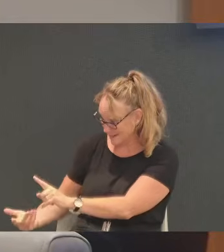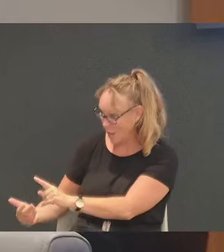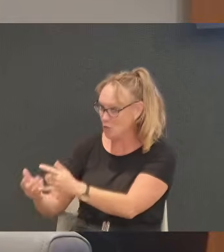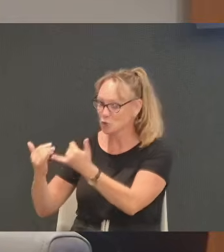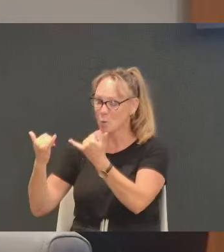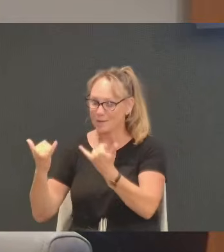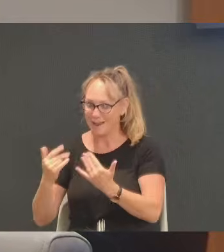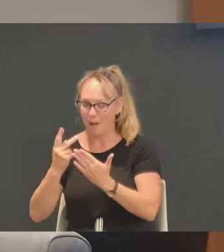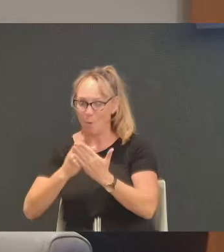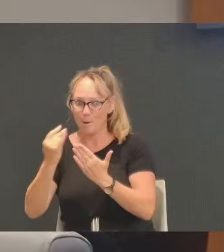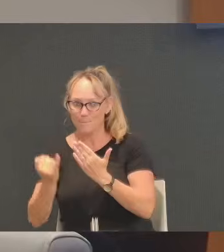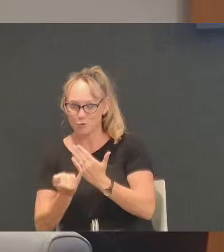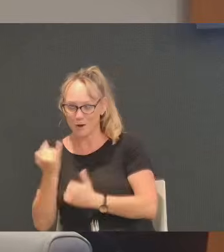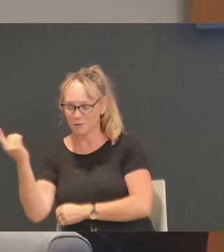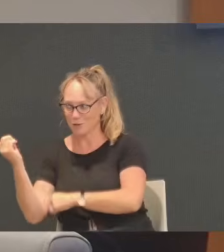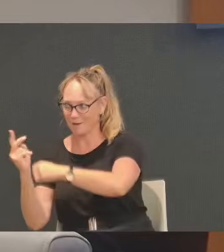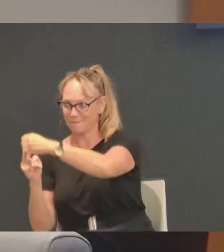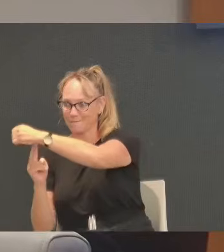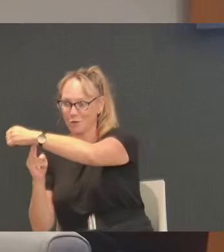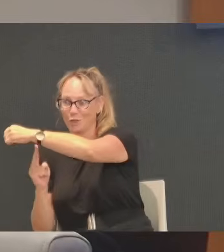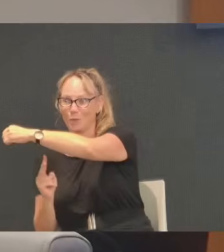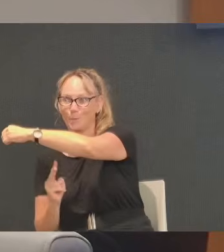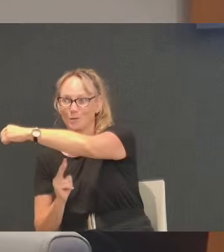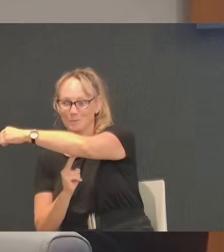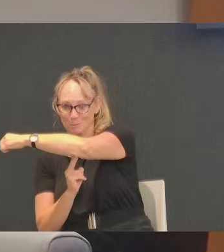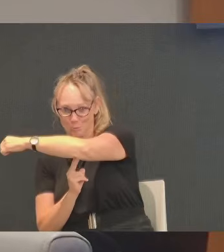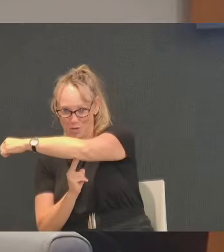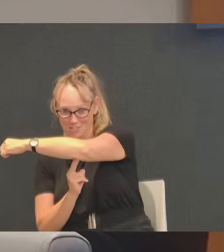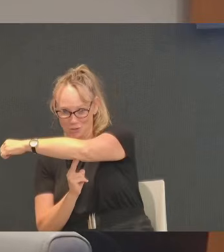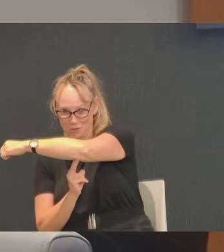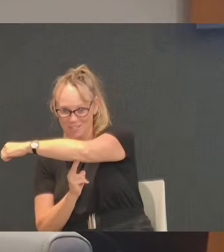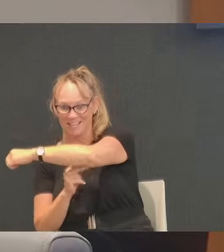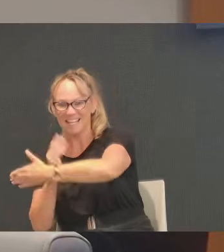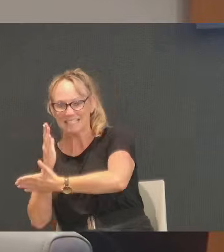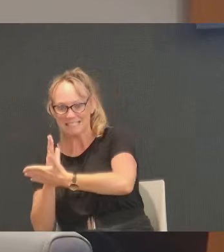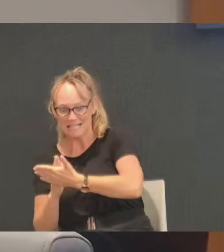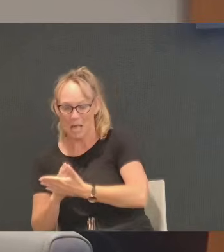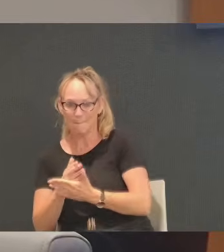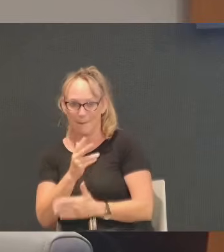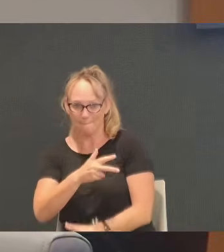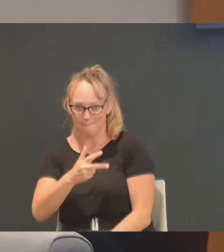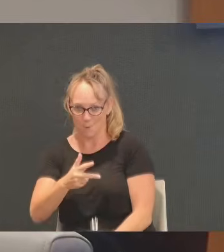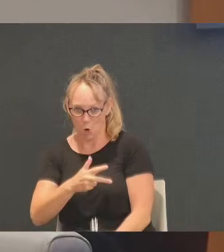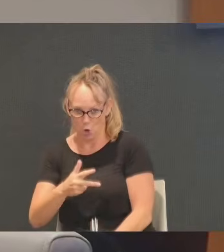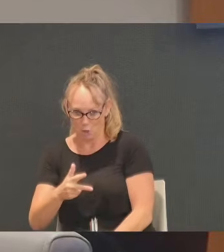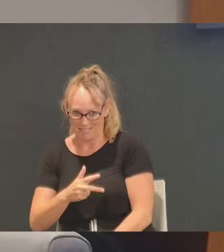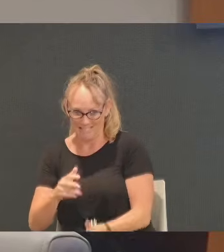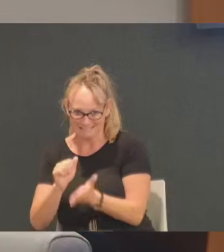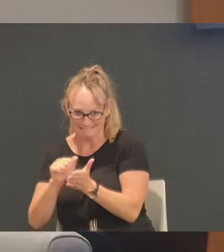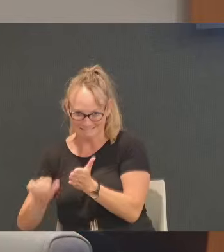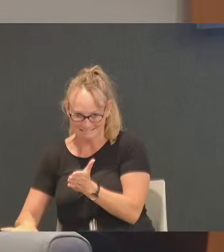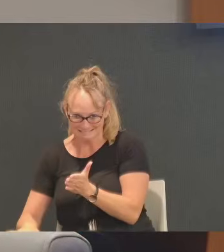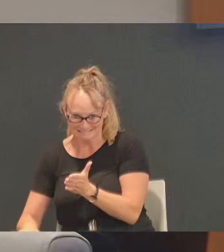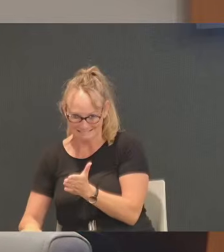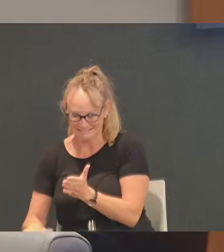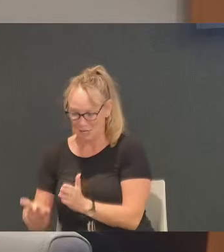project, we have had some parking come offline. So we expect to drop below the the number of